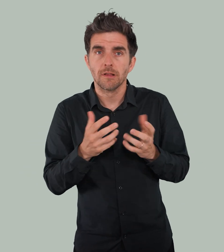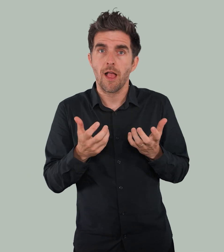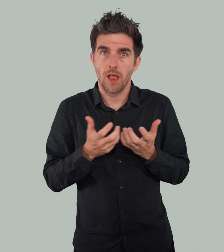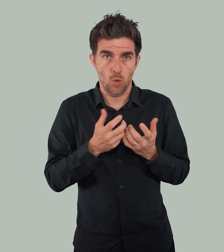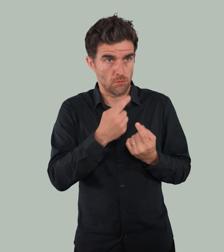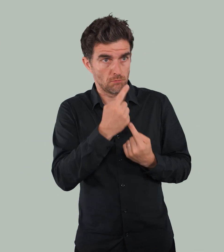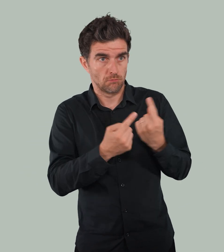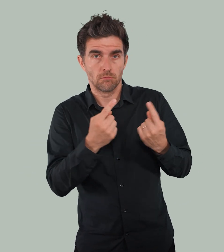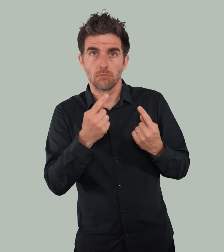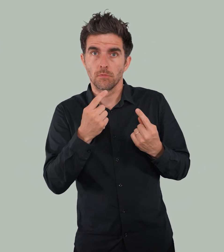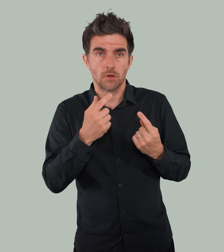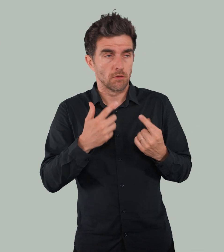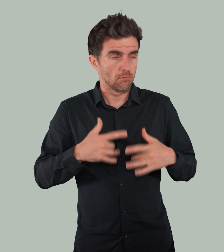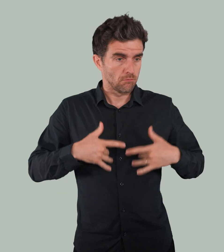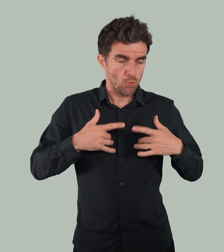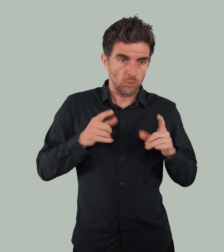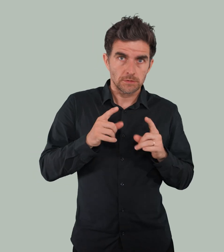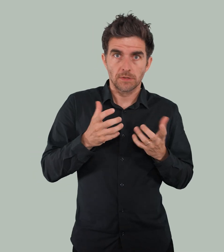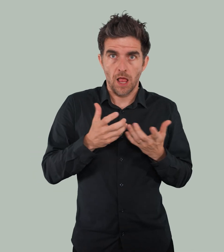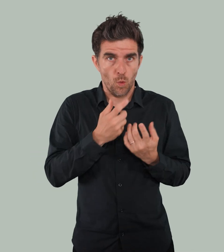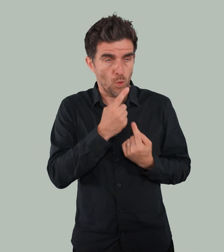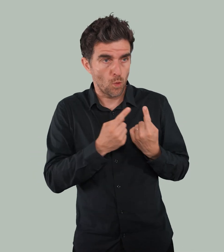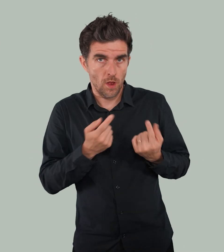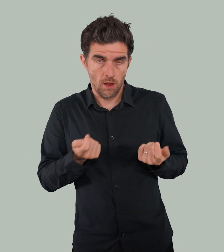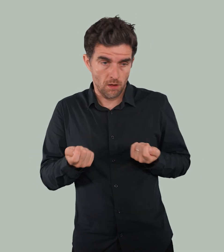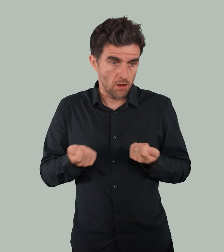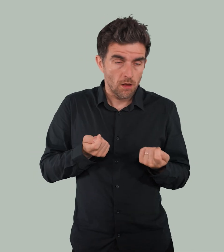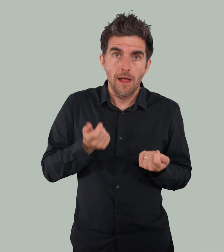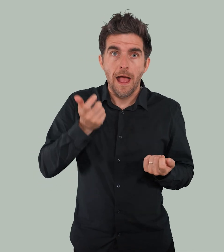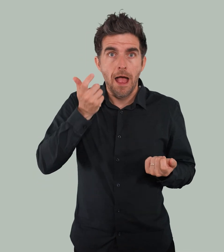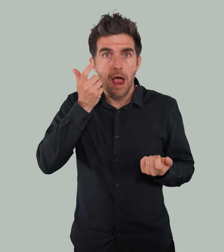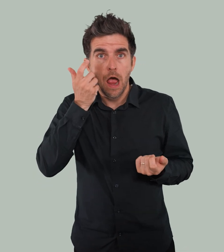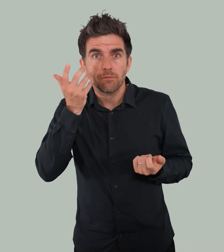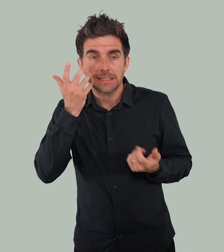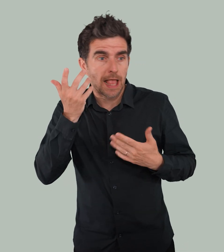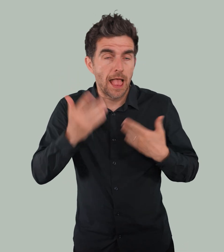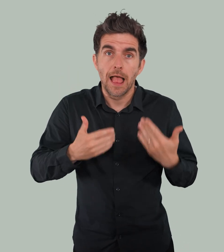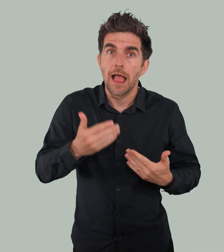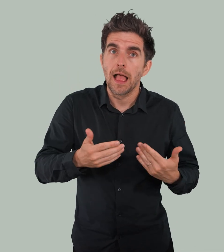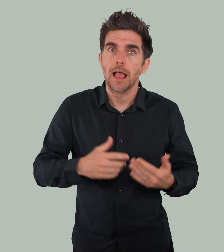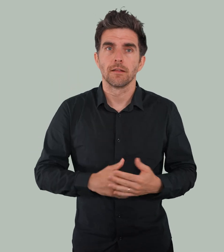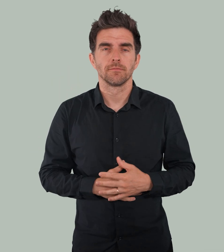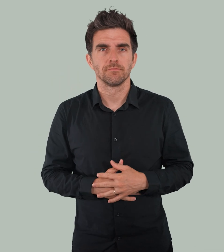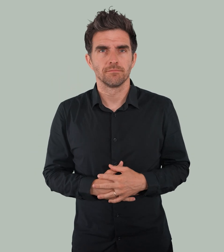and how individuals experience and manage them in their daily lives.